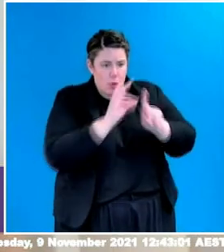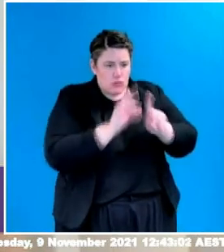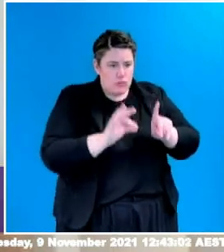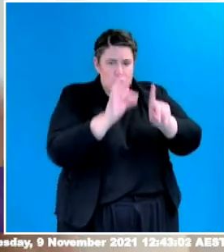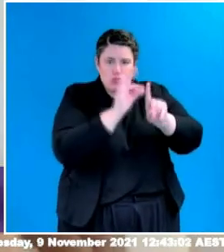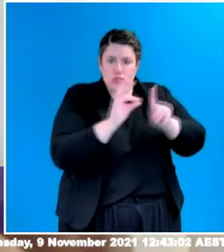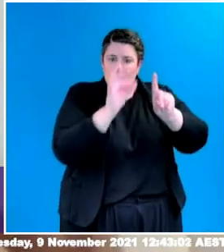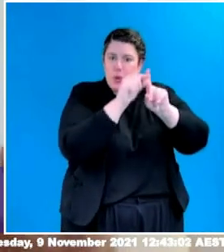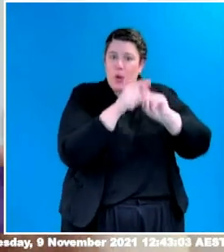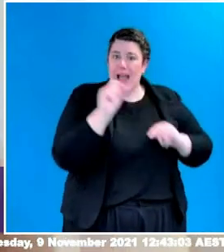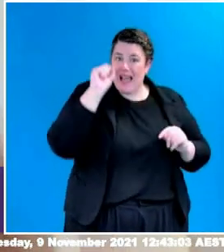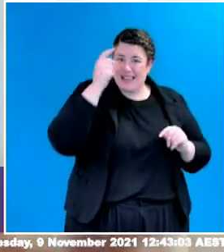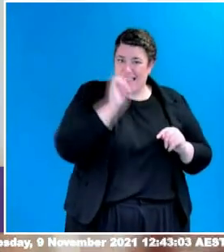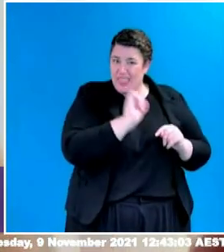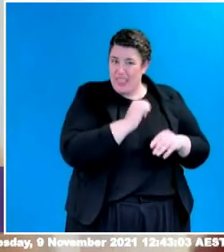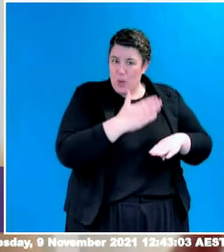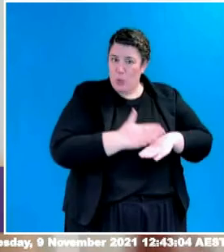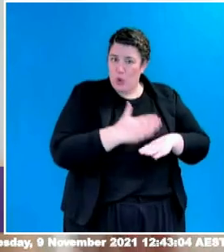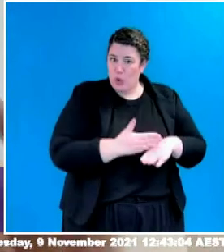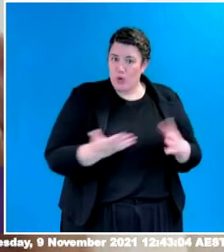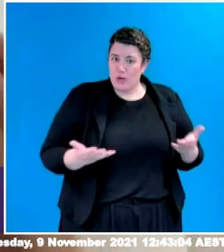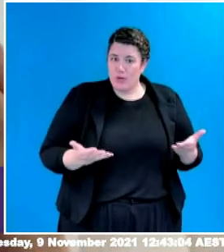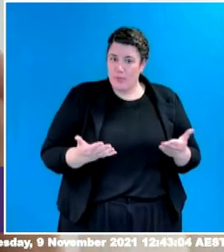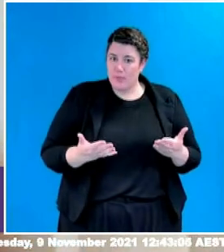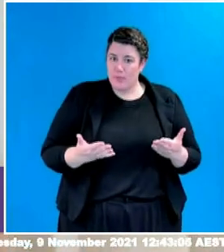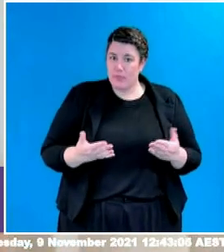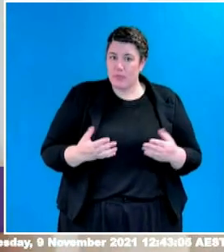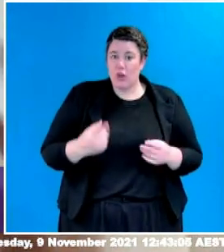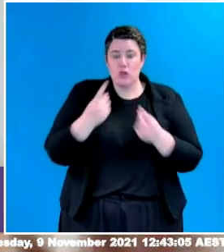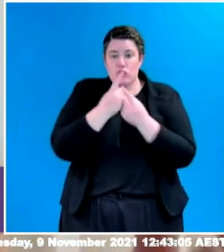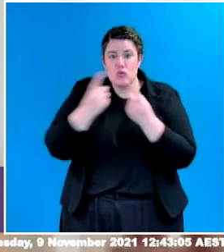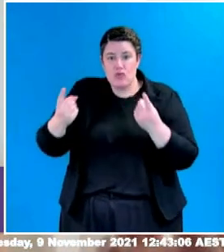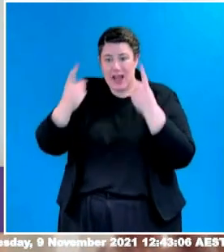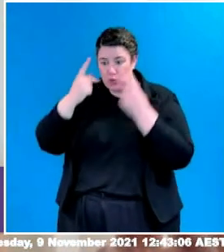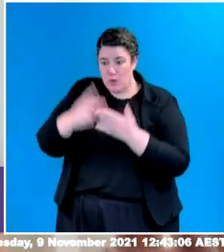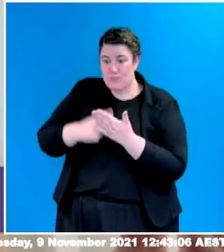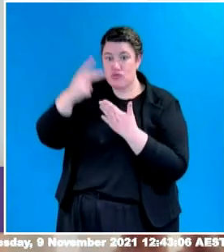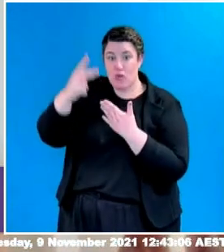We need graduate programs, for example, and a good 25 per cent of their intake